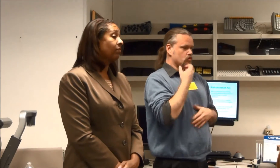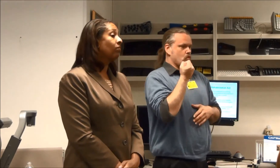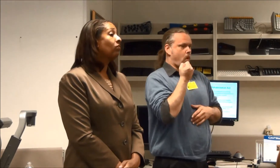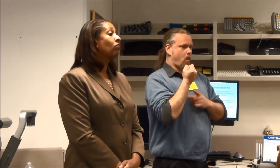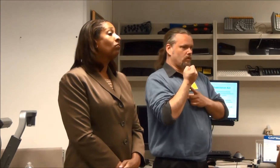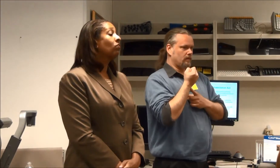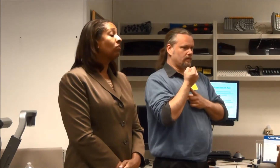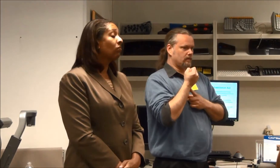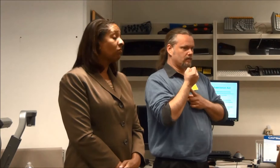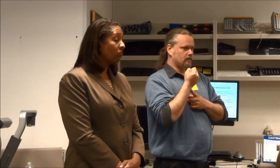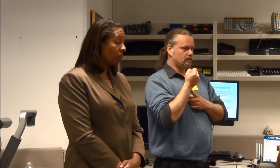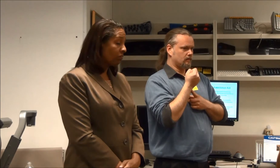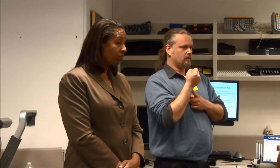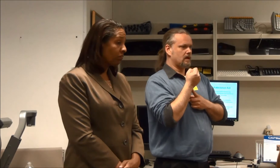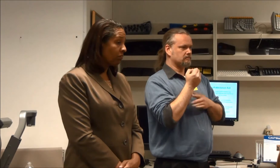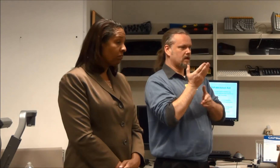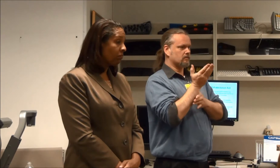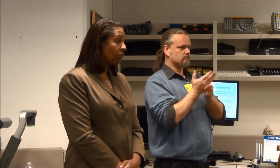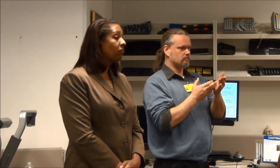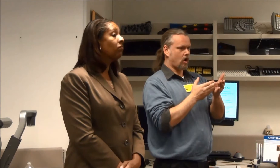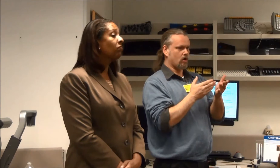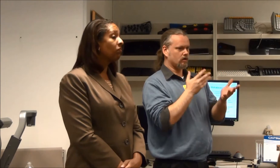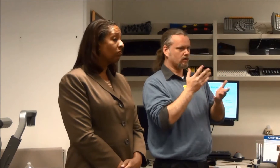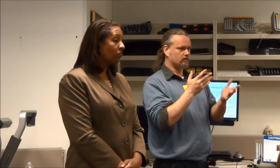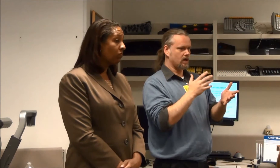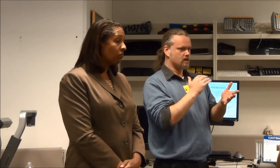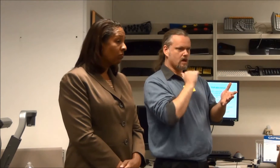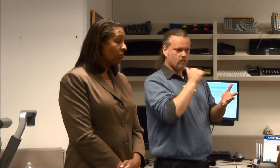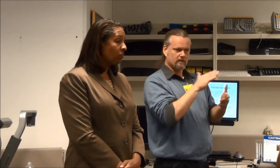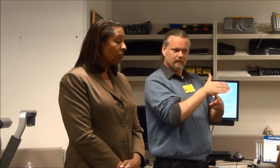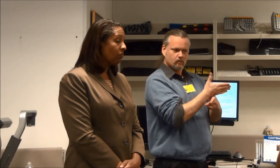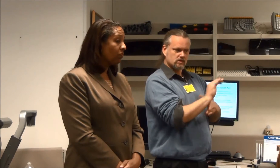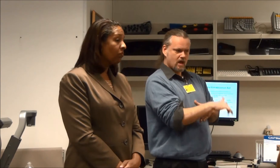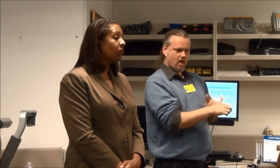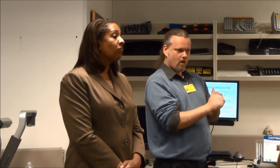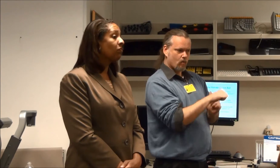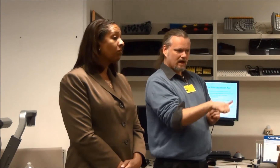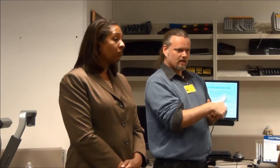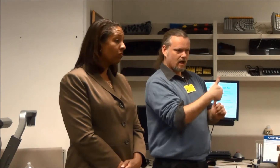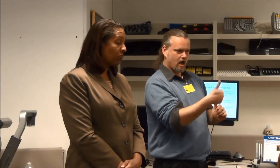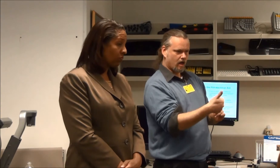that, as being part of the... employer, I wouldn't be able to share that with others because just the way this group of people may have been talking about it?